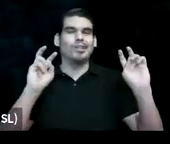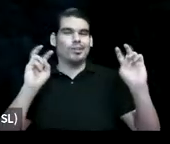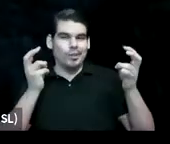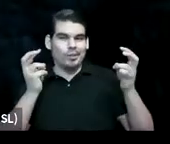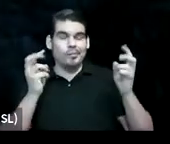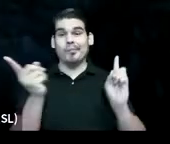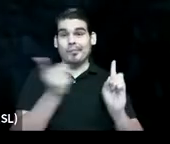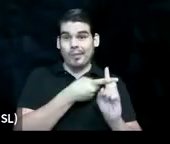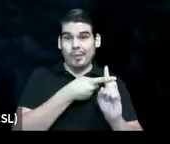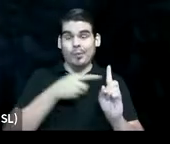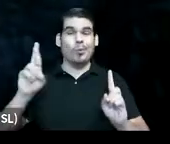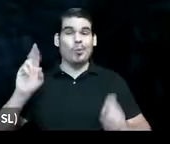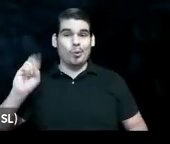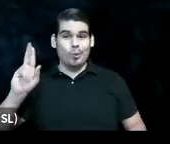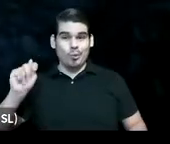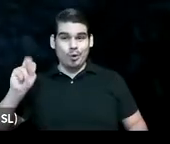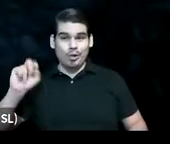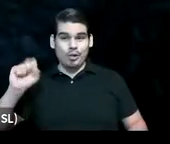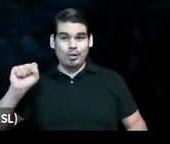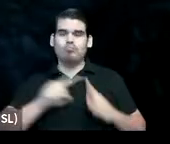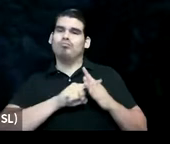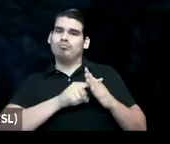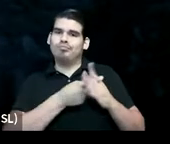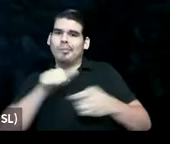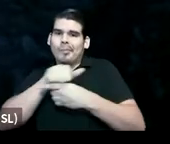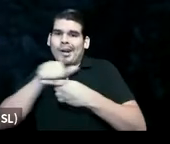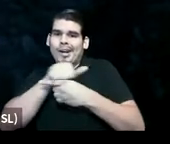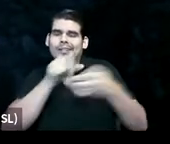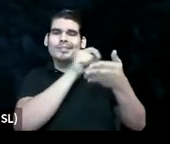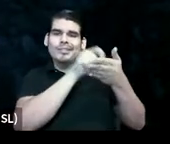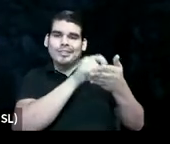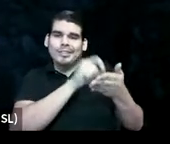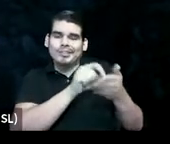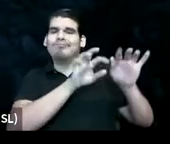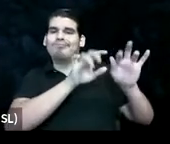In this webinar so I think we can do two groups.